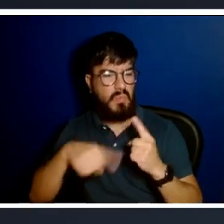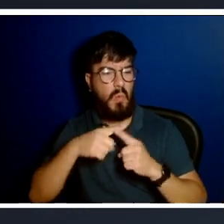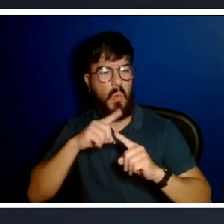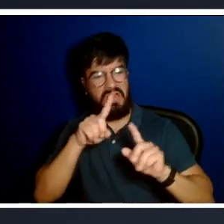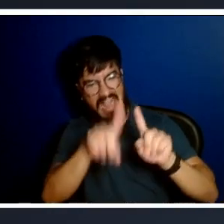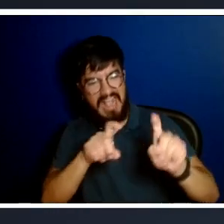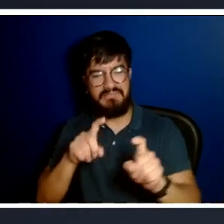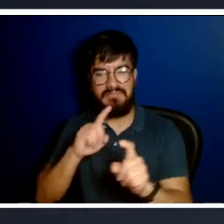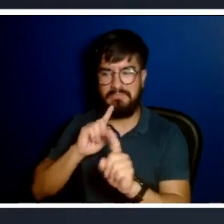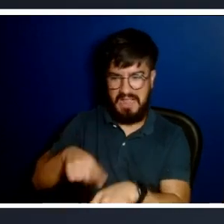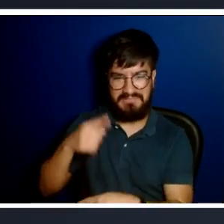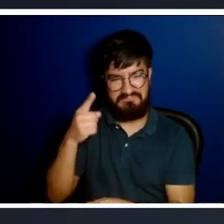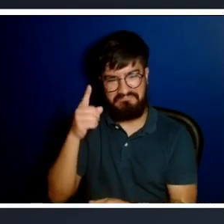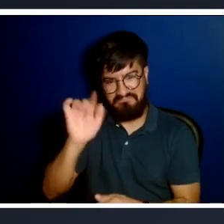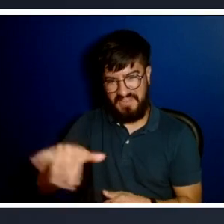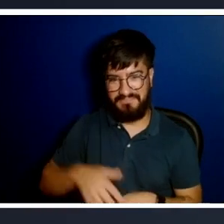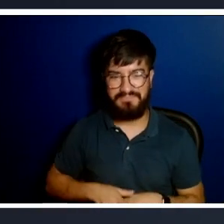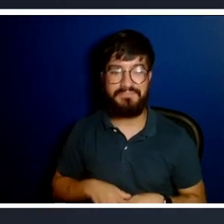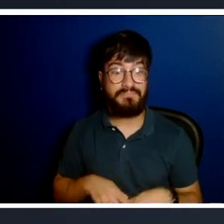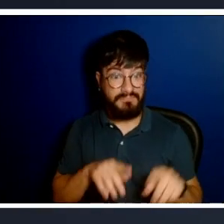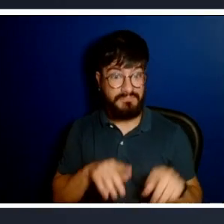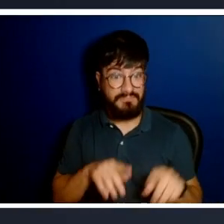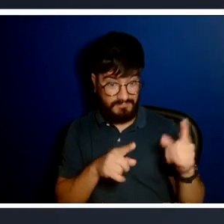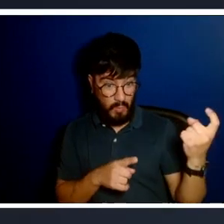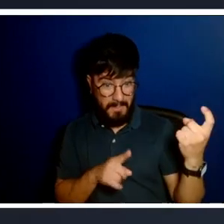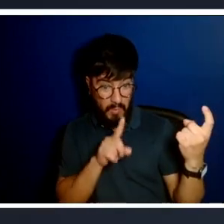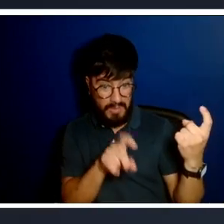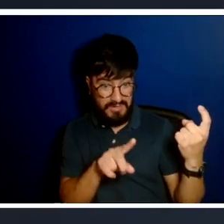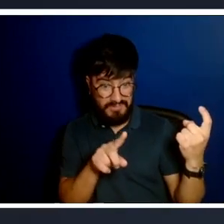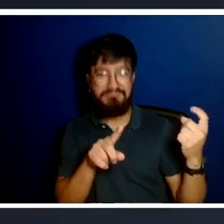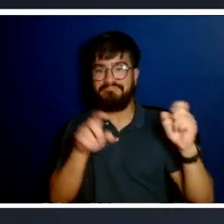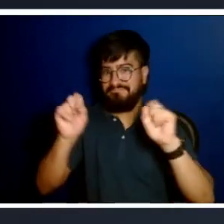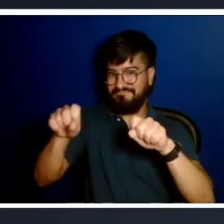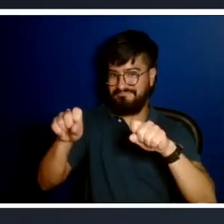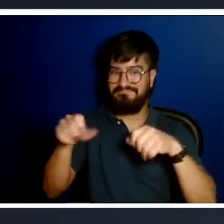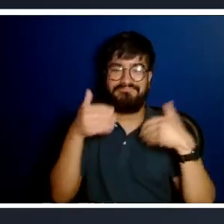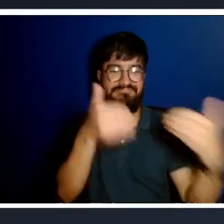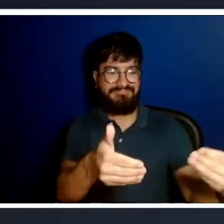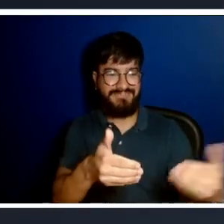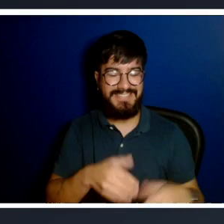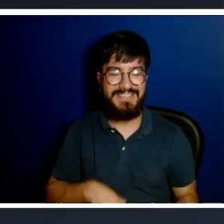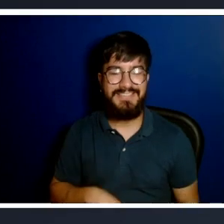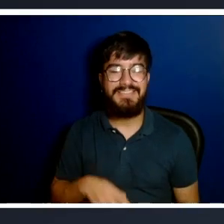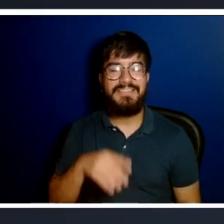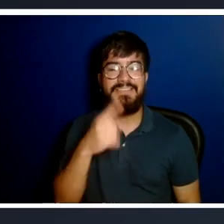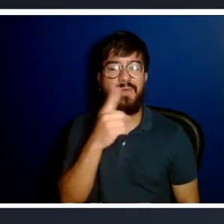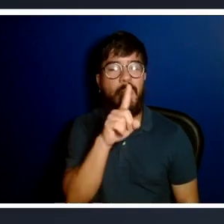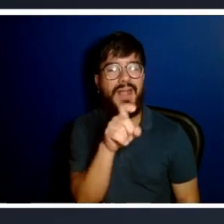We'll do one more if you have time needed. Someone asks do the eyes have an extra eyelid?